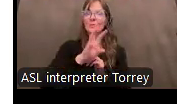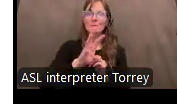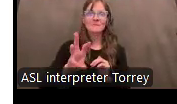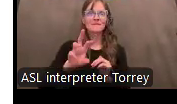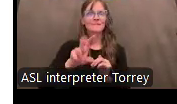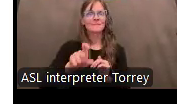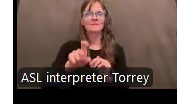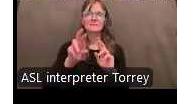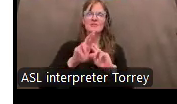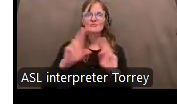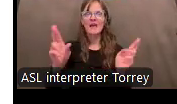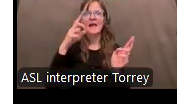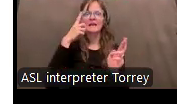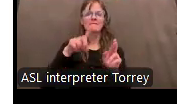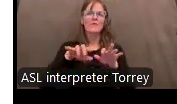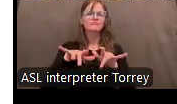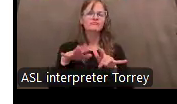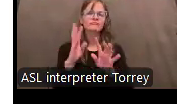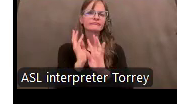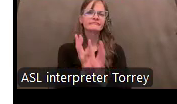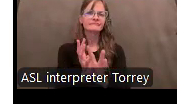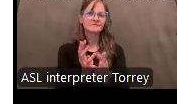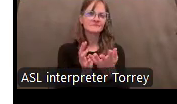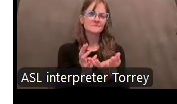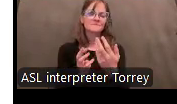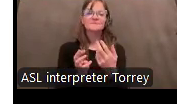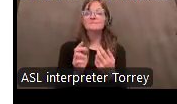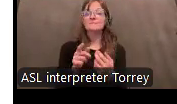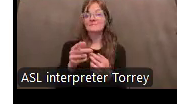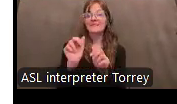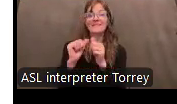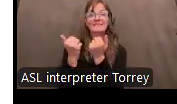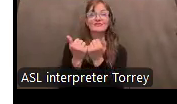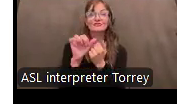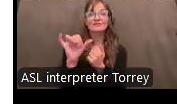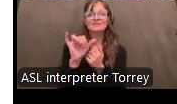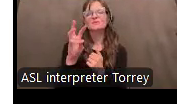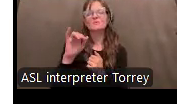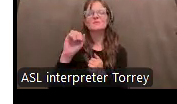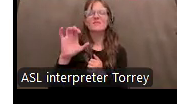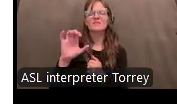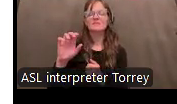and also the agency, in our case, the Wisconsin DHS, has had adequate time to prepare